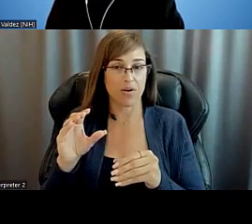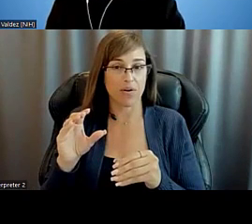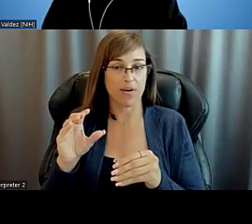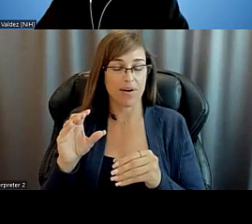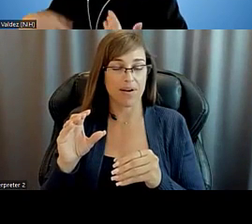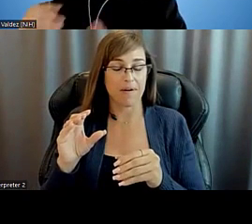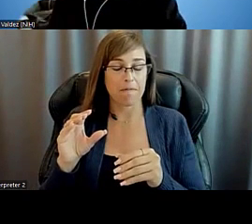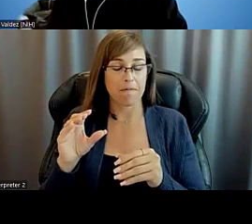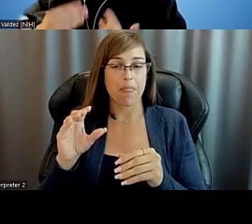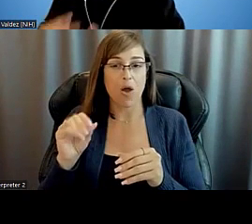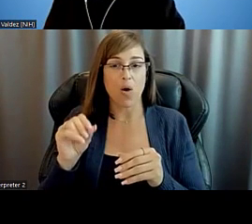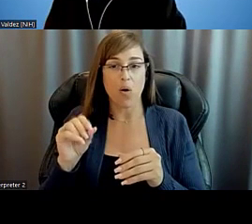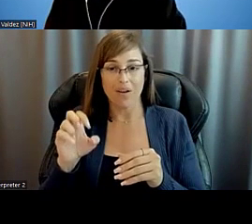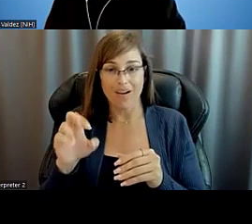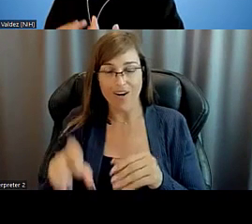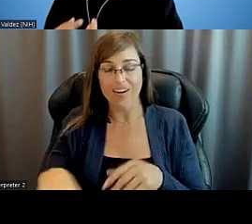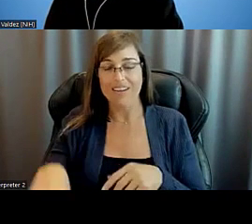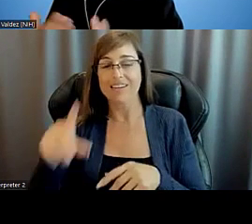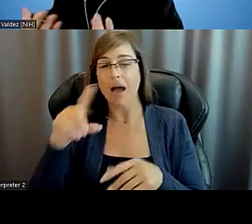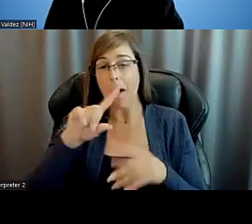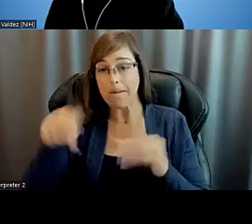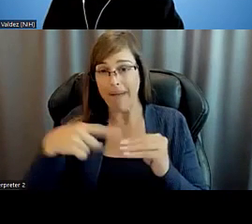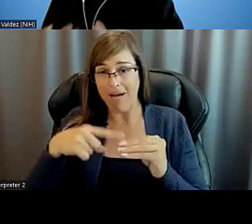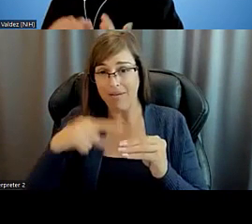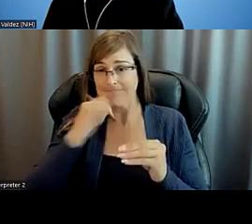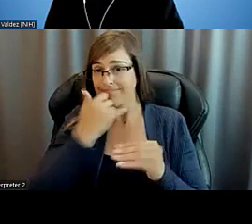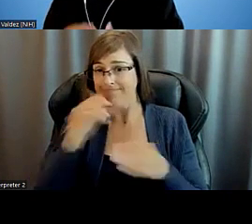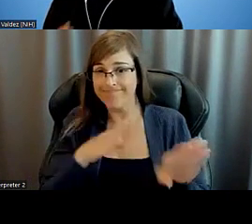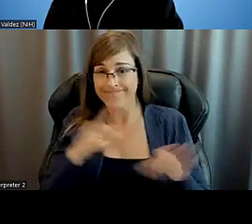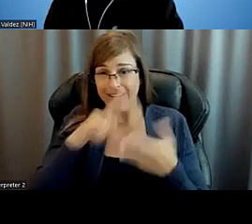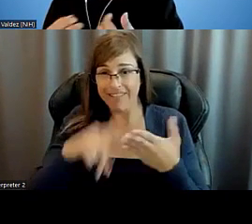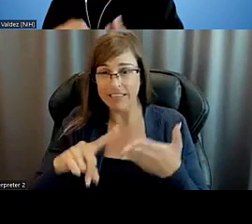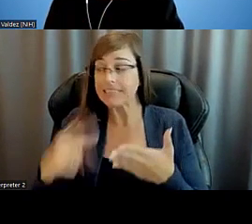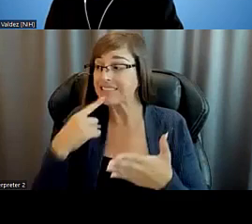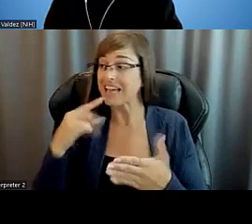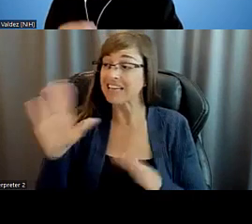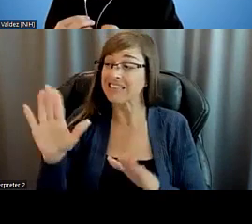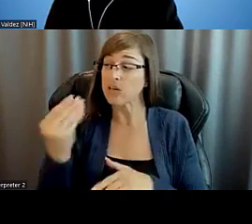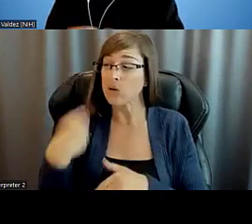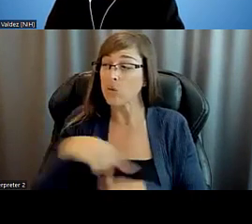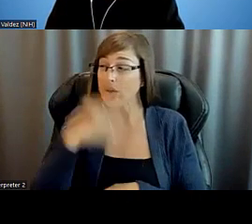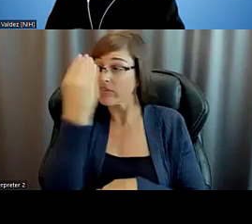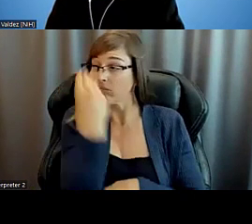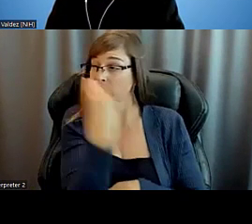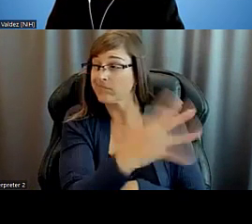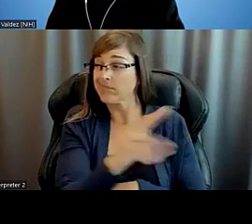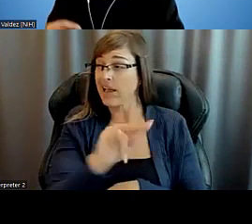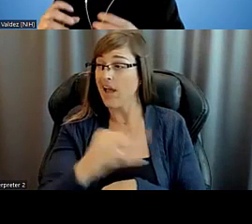about the research misconduct investigation. So you say, "Okay, we have informed the NIH that there's a research misconduct investigation."